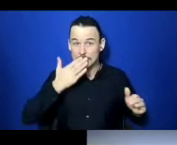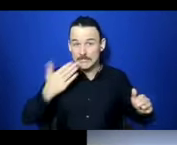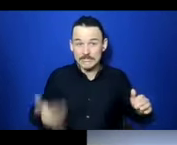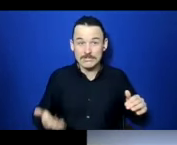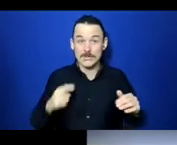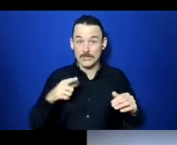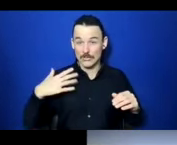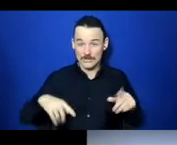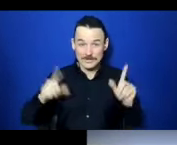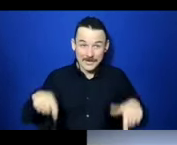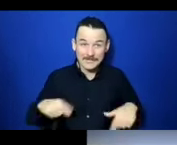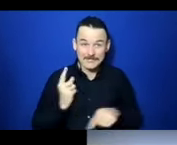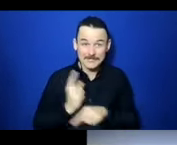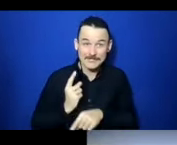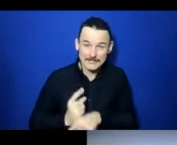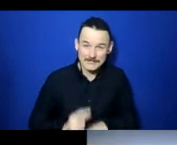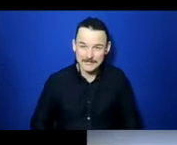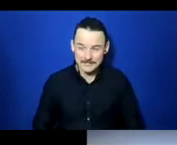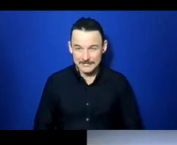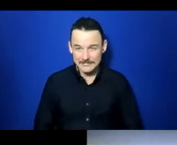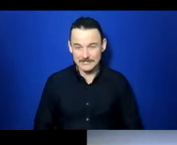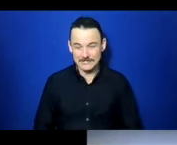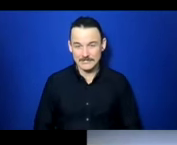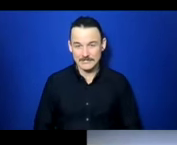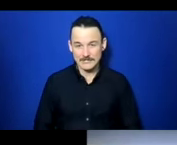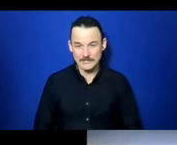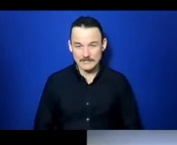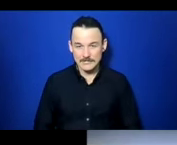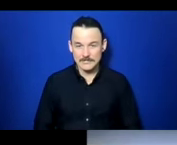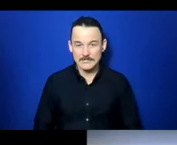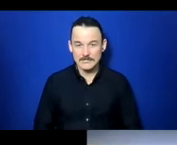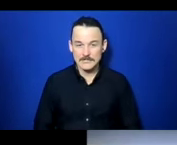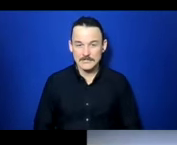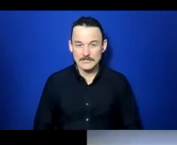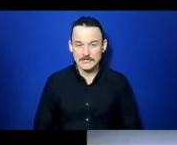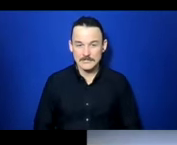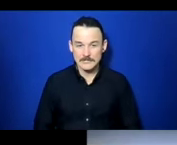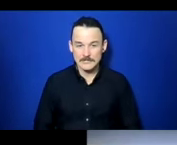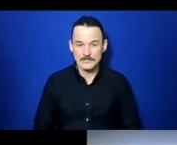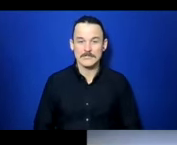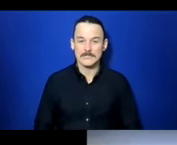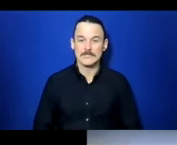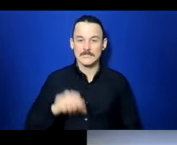[Victor] Thanks, I mean I'm really proud to serve on the U.S Federal Access Board